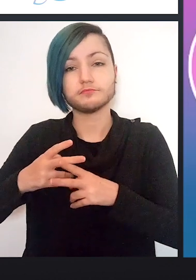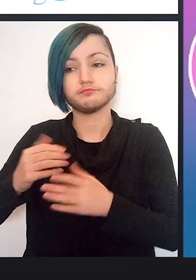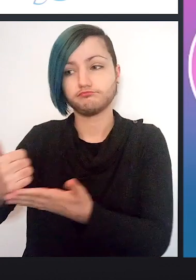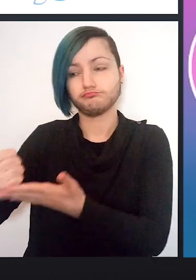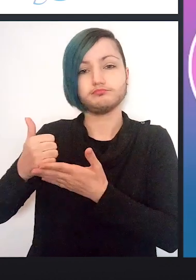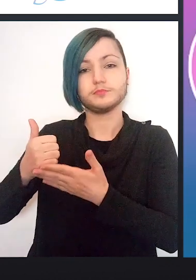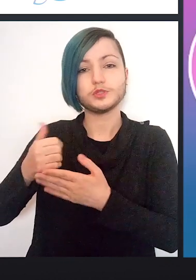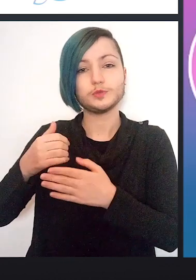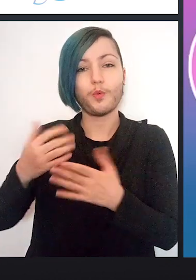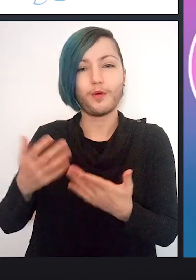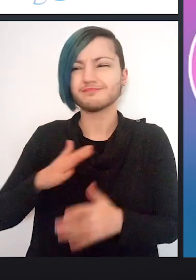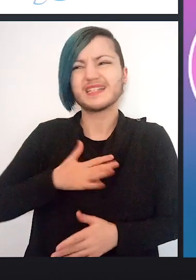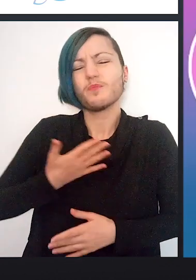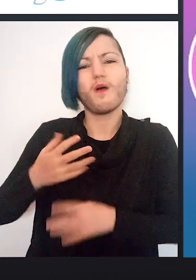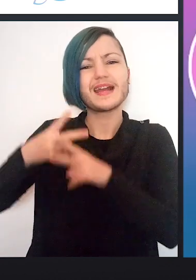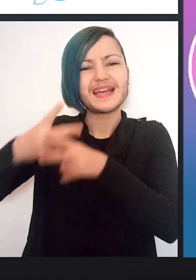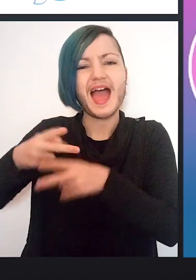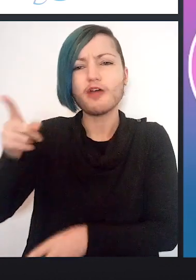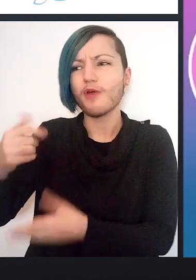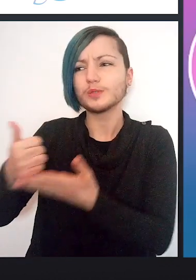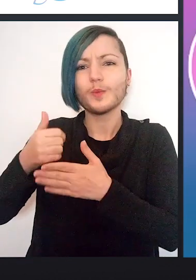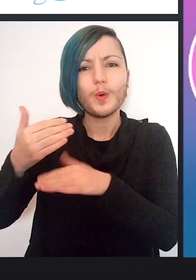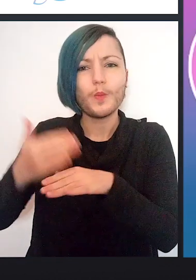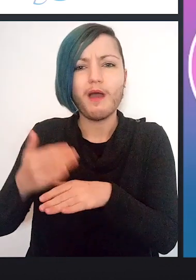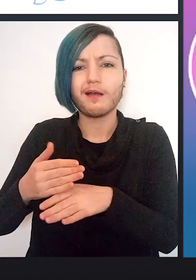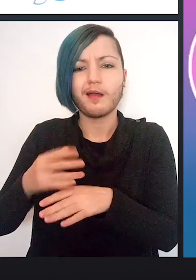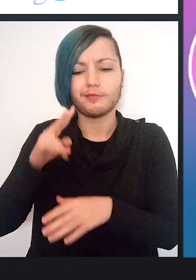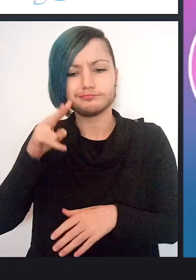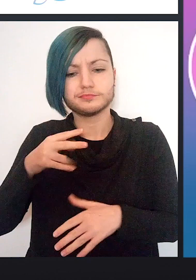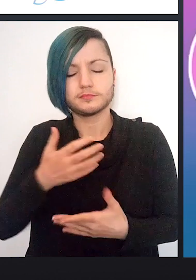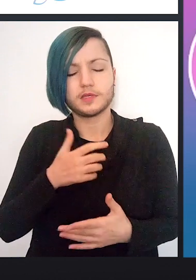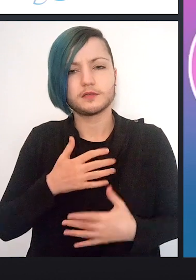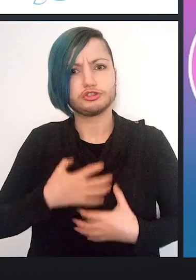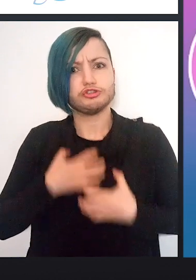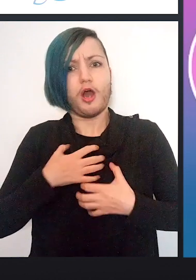And I didn't want any of the caregivers being shocked or laughing at me